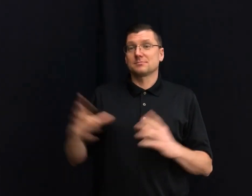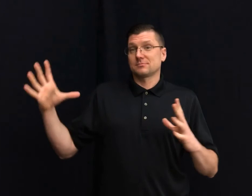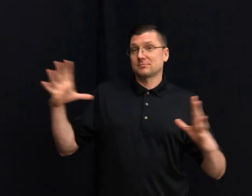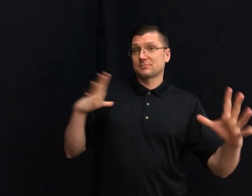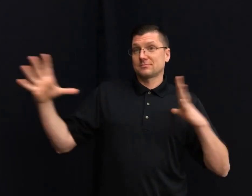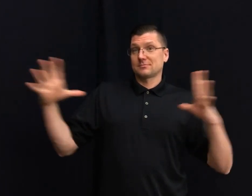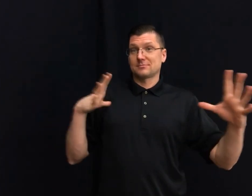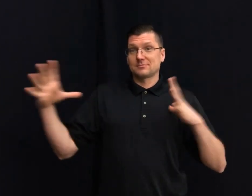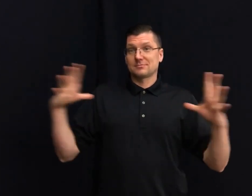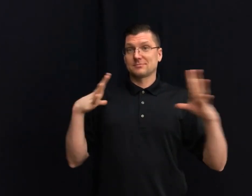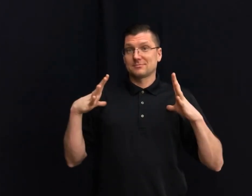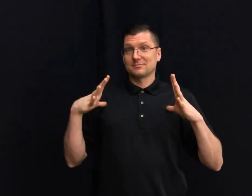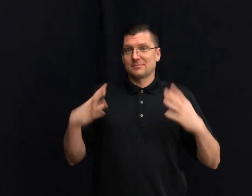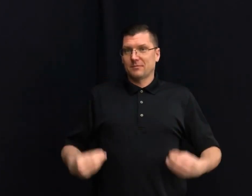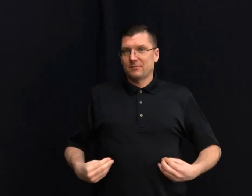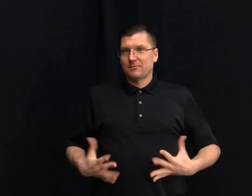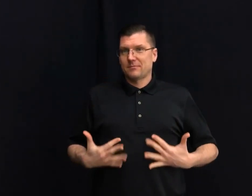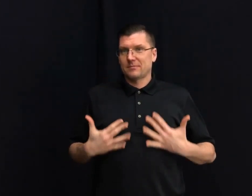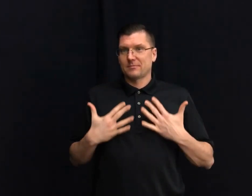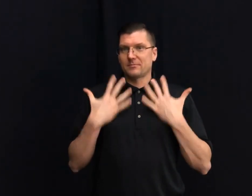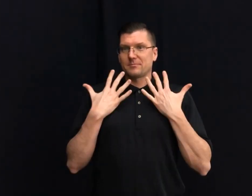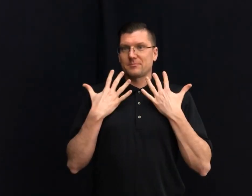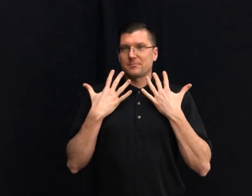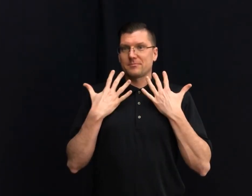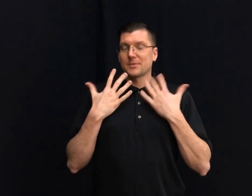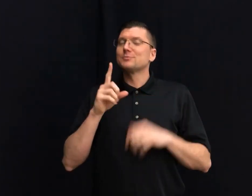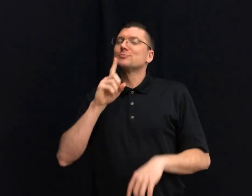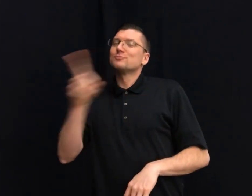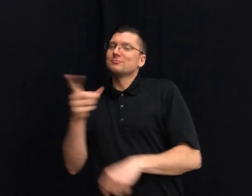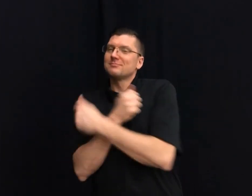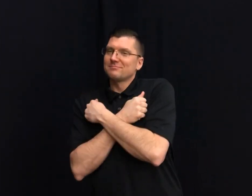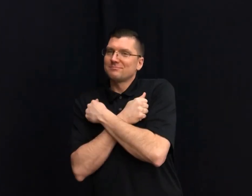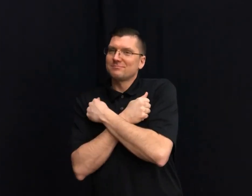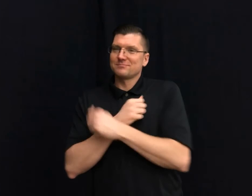( 16 )